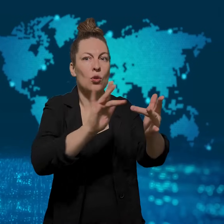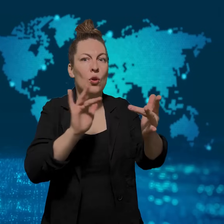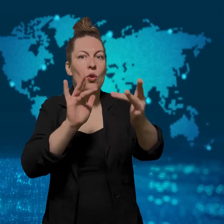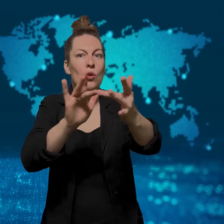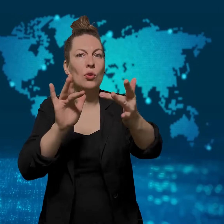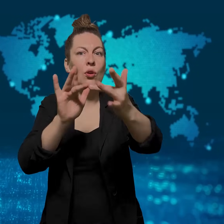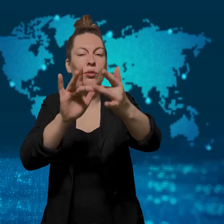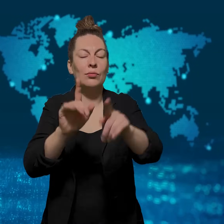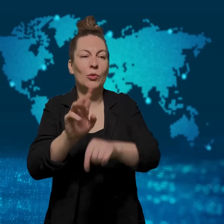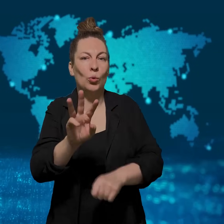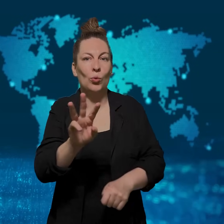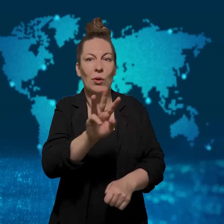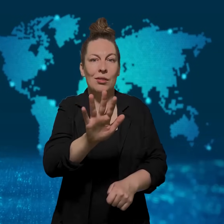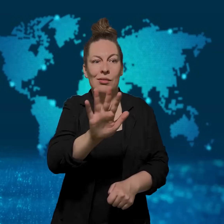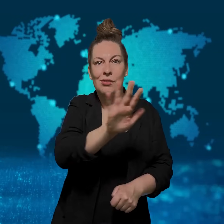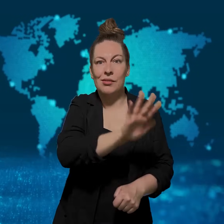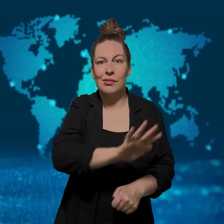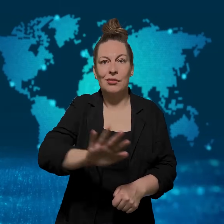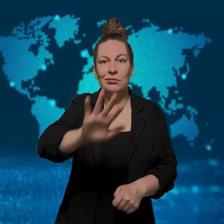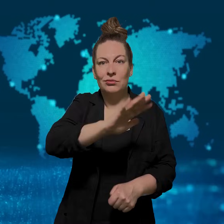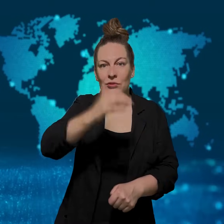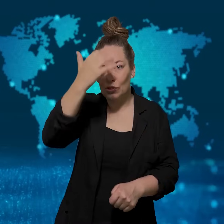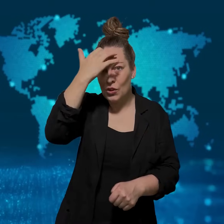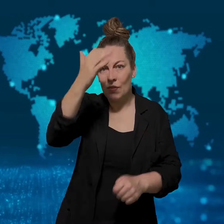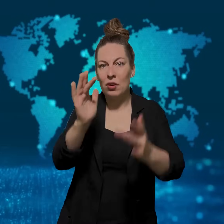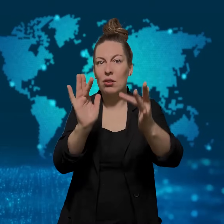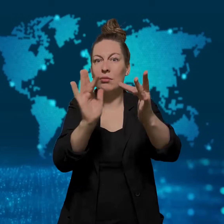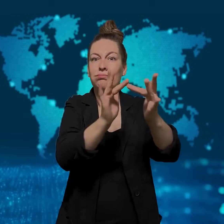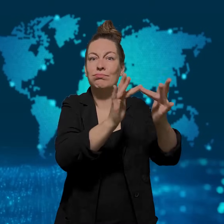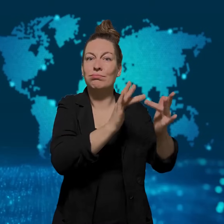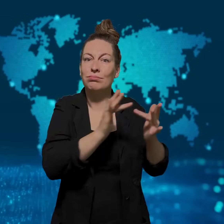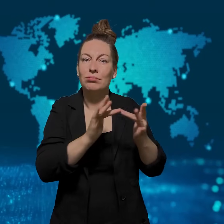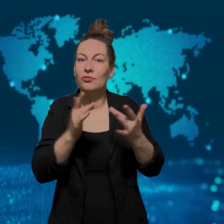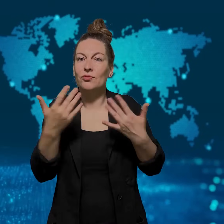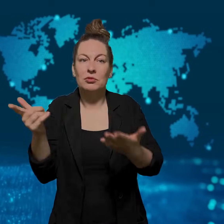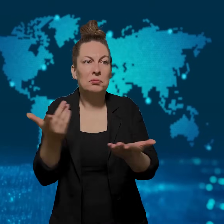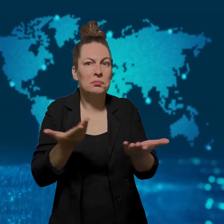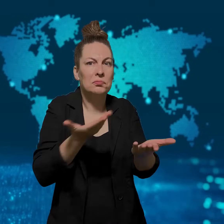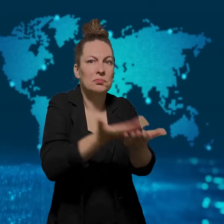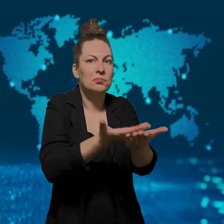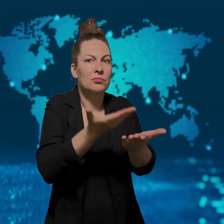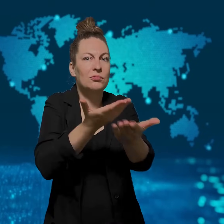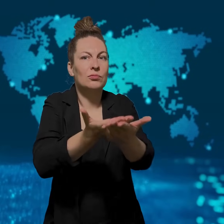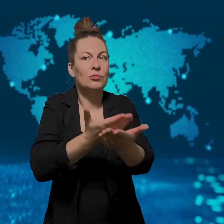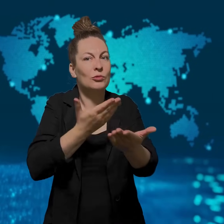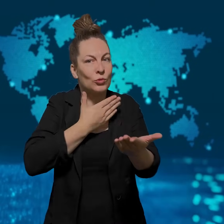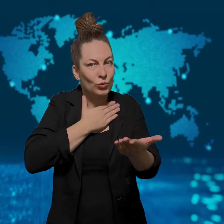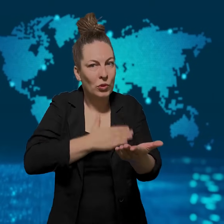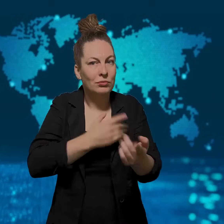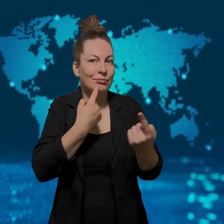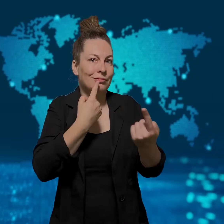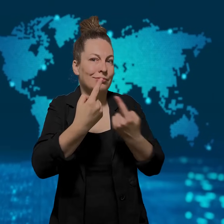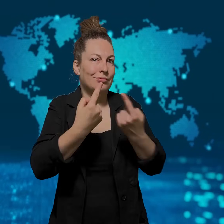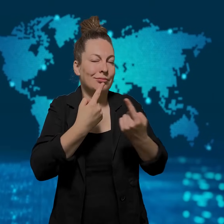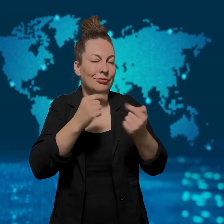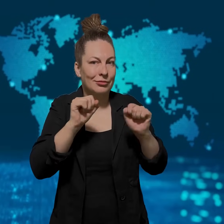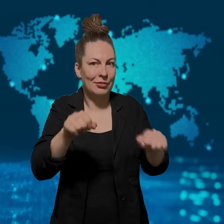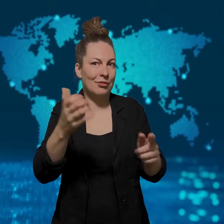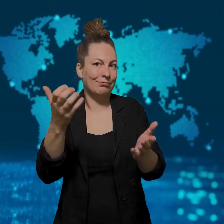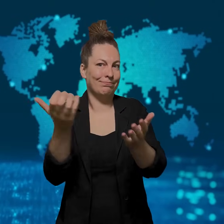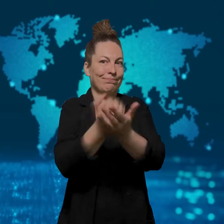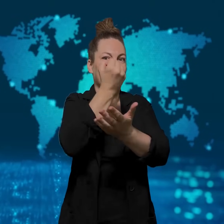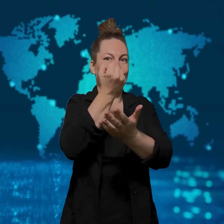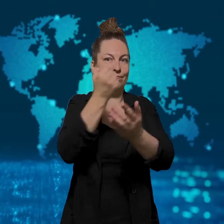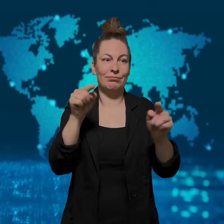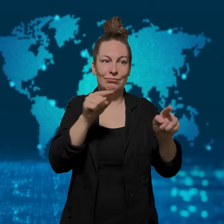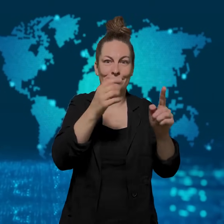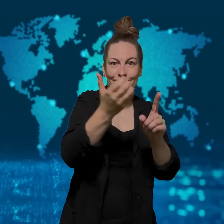the summit and "has no desire to end his aggression."